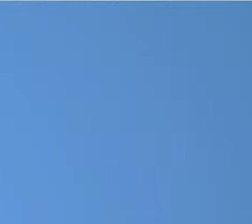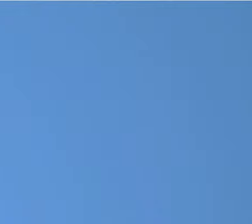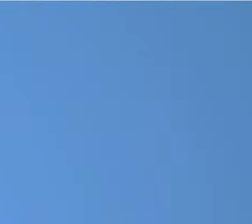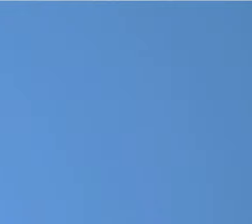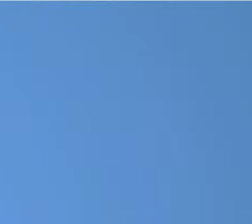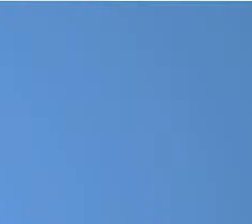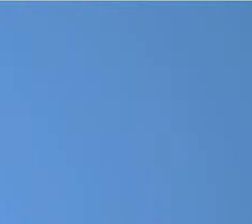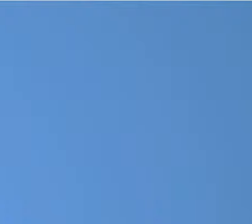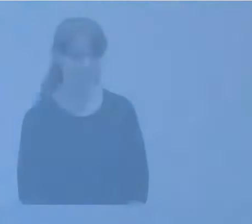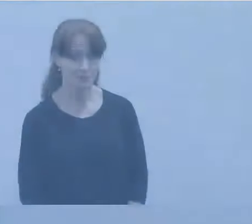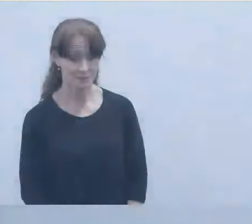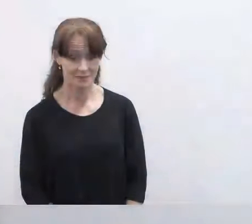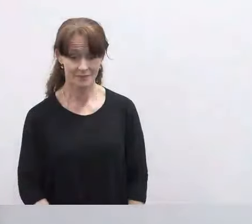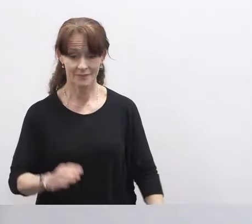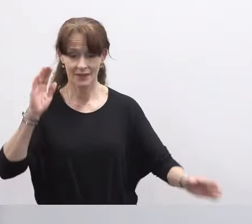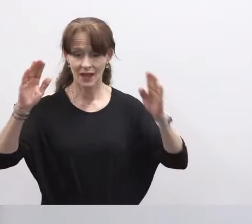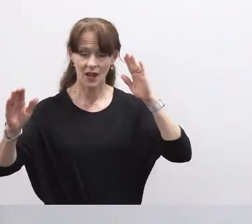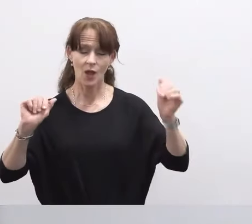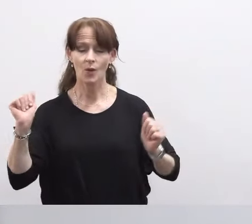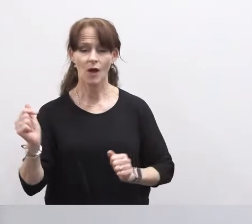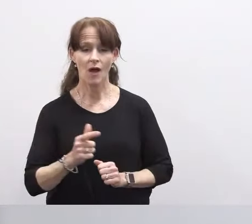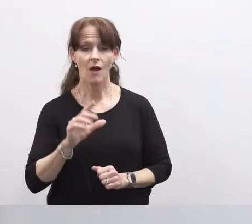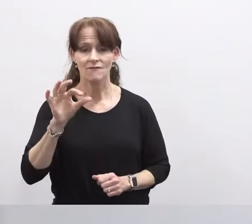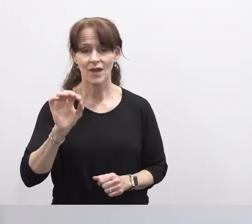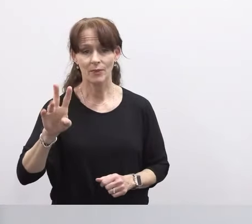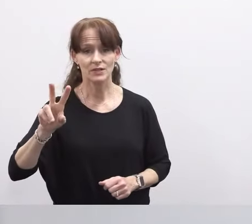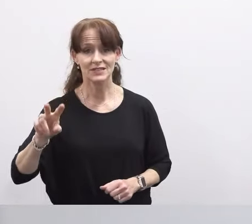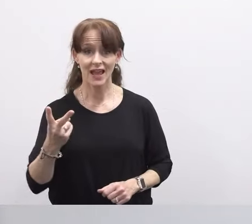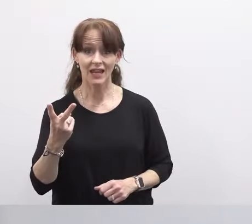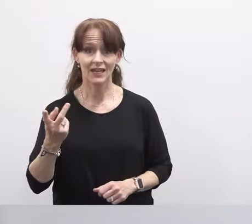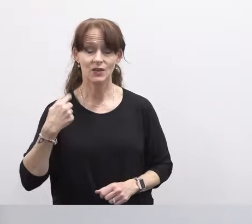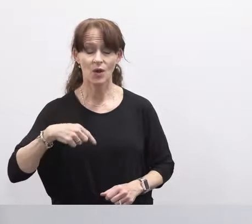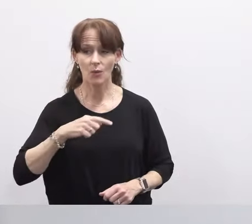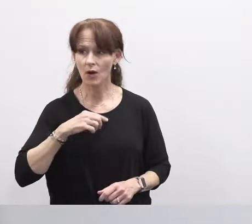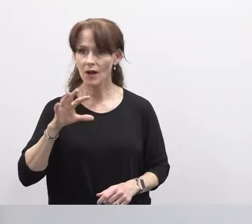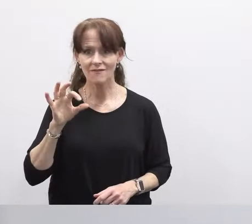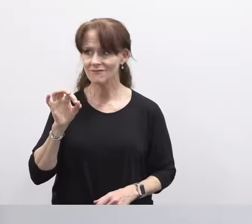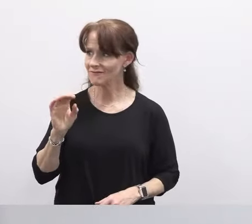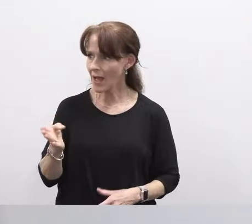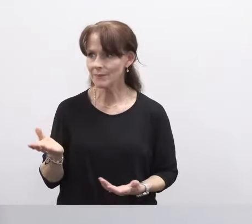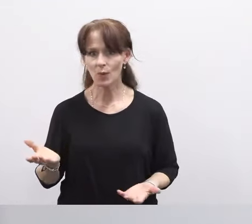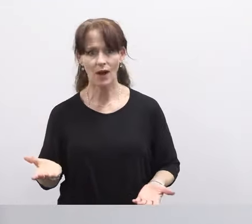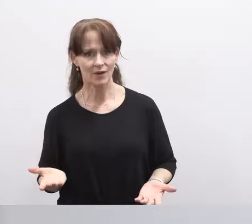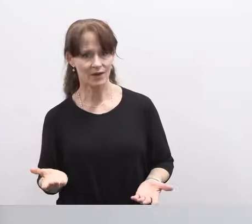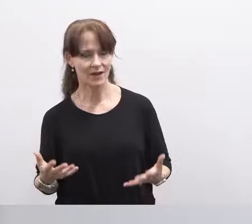Good evening everyone, it's February 2nd, well, we are in February already,